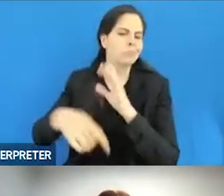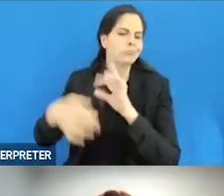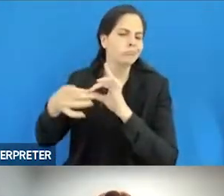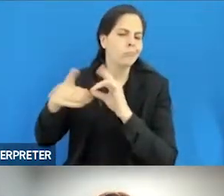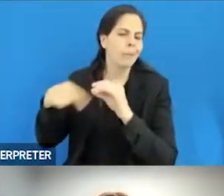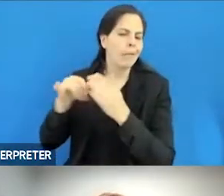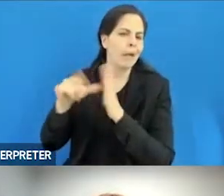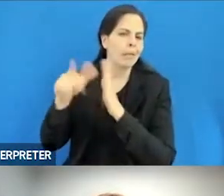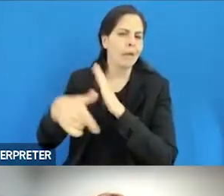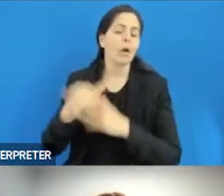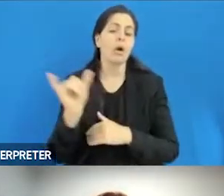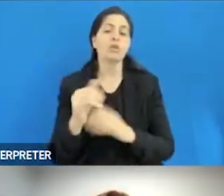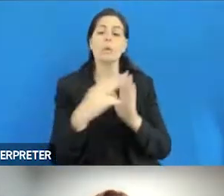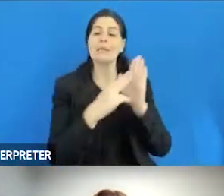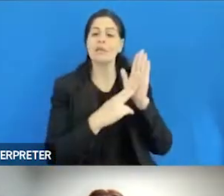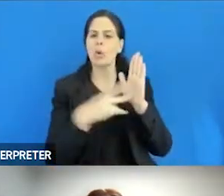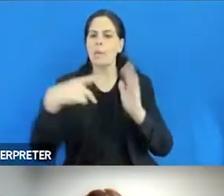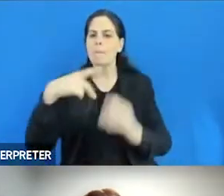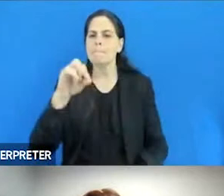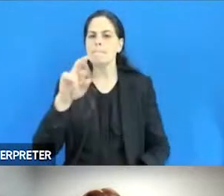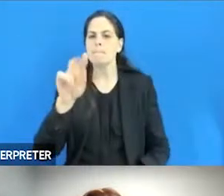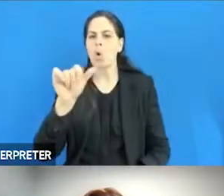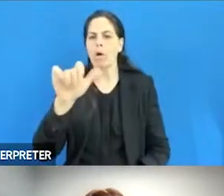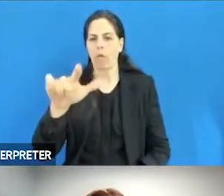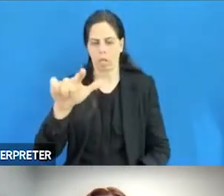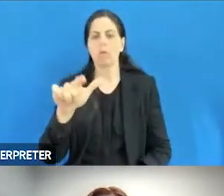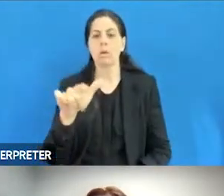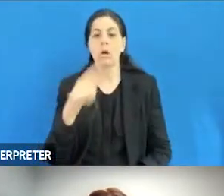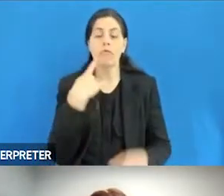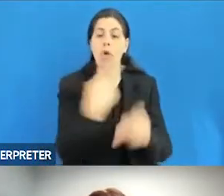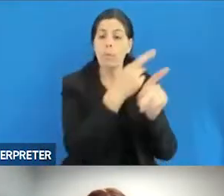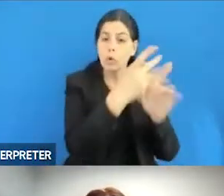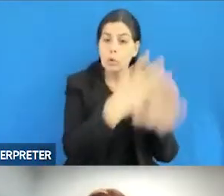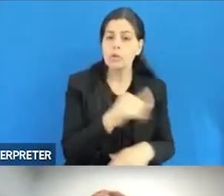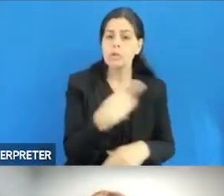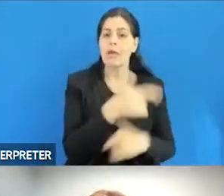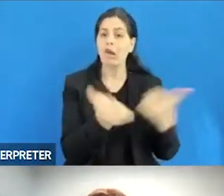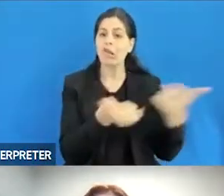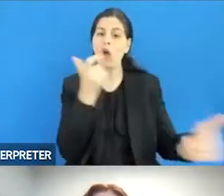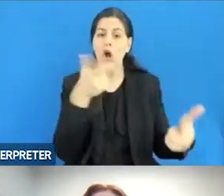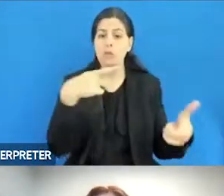that allows producers, both large podcasting companies and individual podcasters,